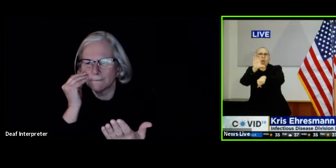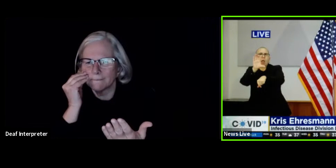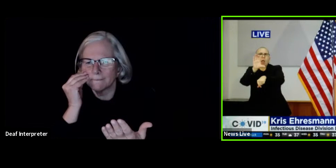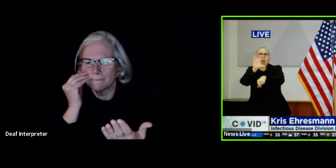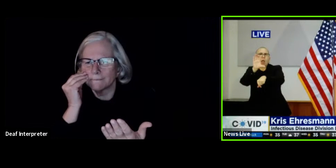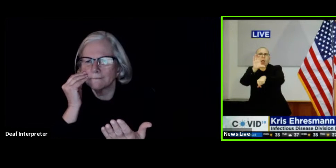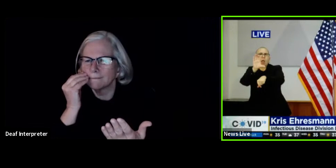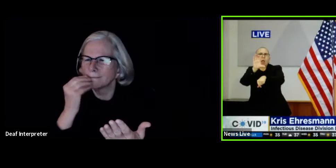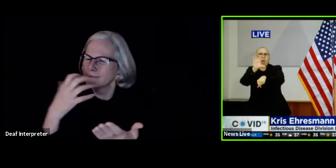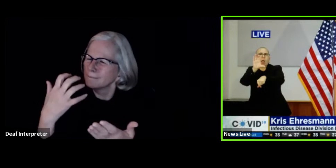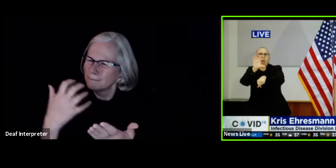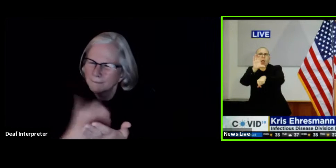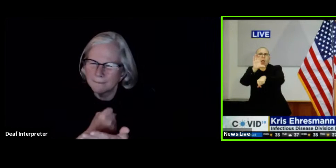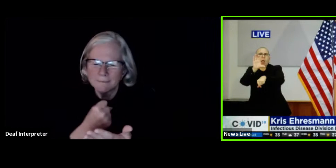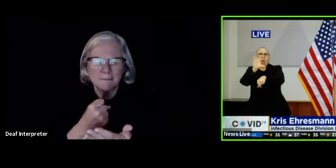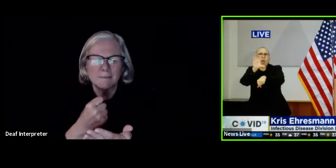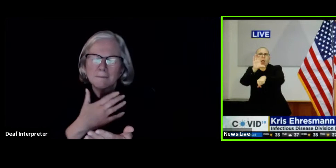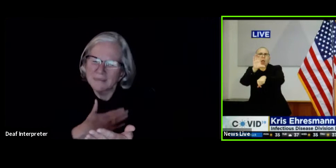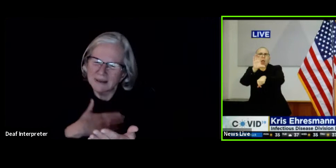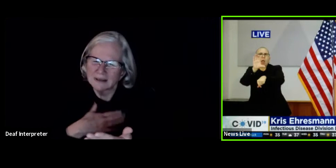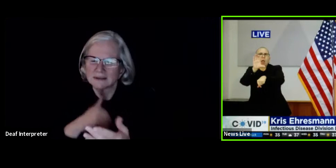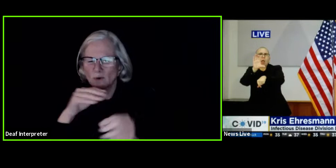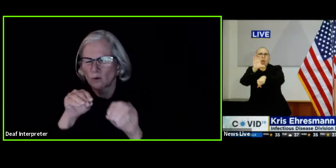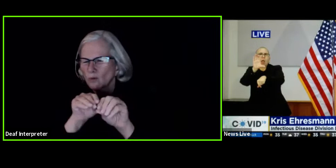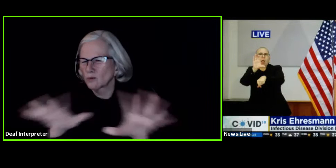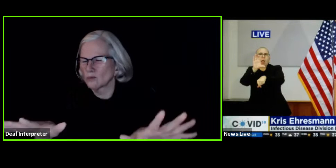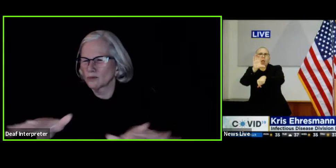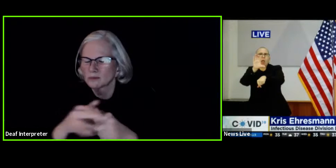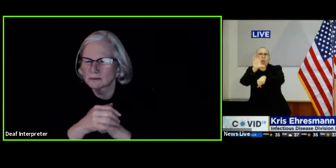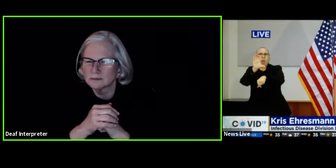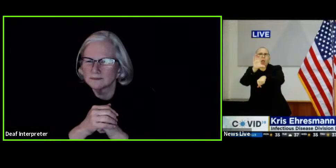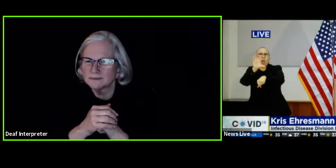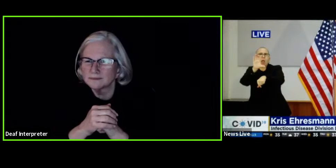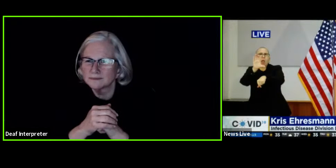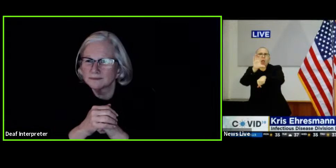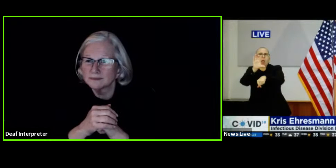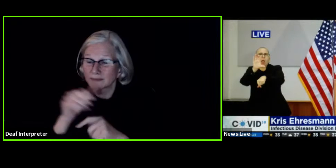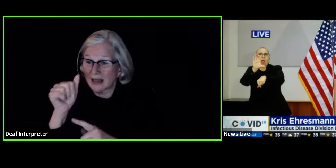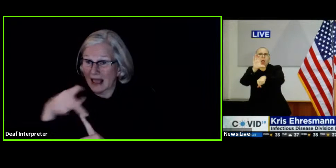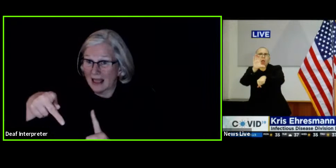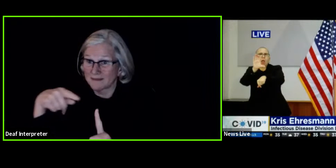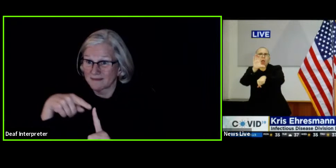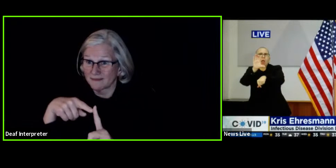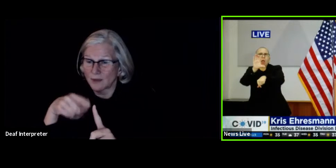AND THE APP WILL ALSO GIVE YOU SOME GUIDANCE ABOUT WHEN YOU